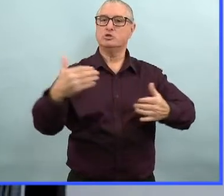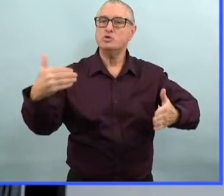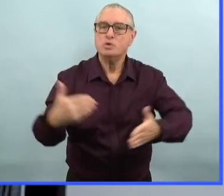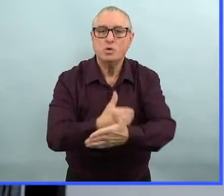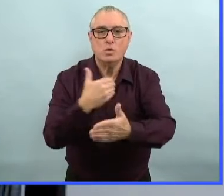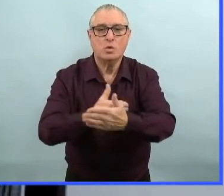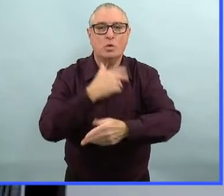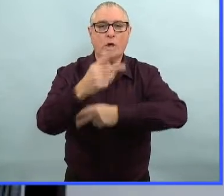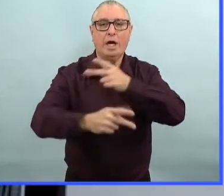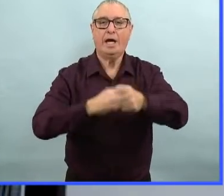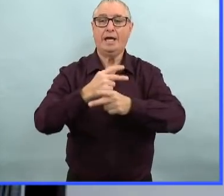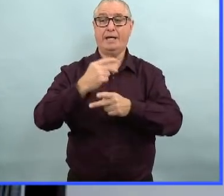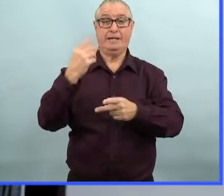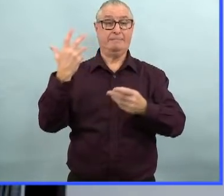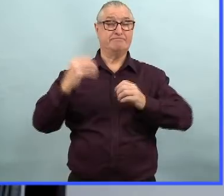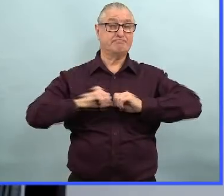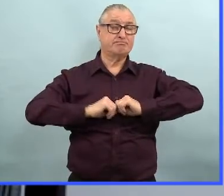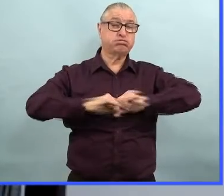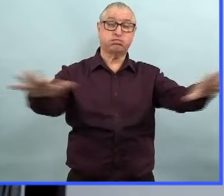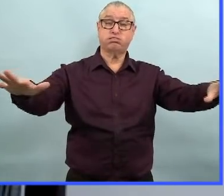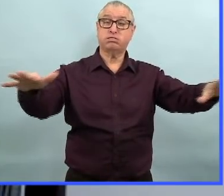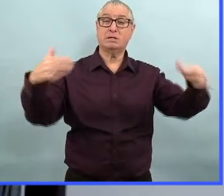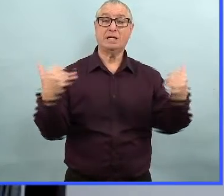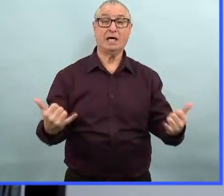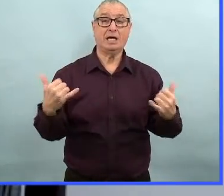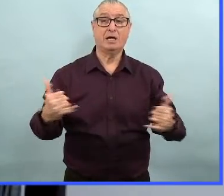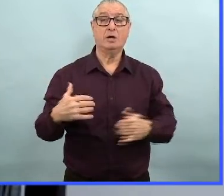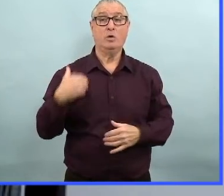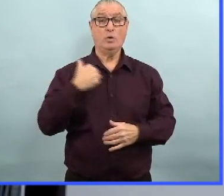and this variant has been able to partially bypass